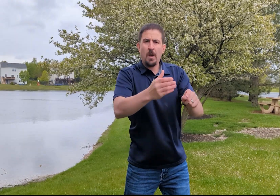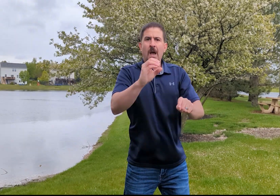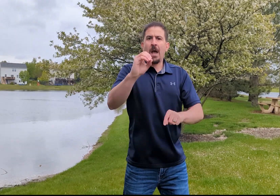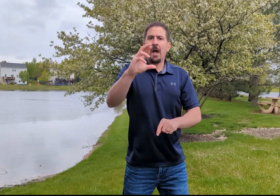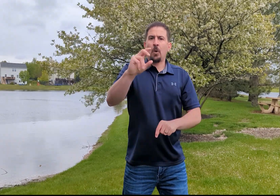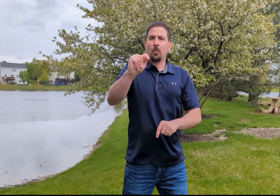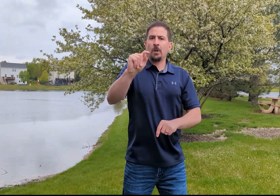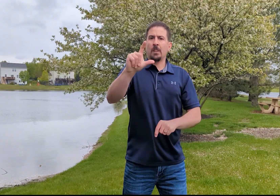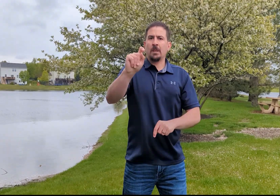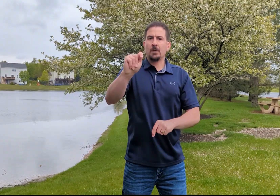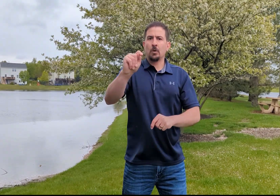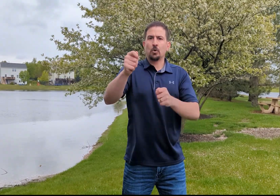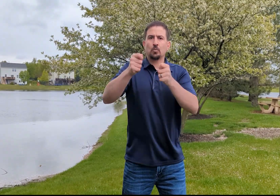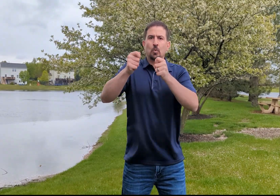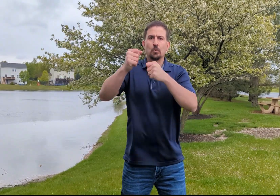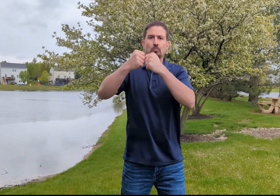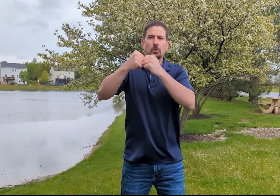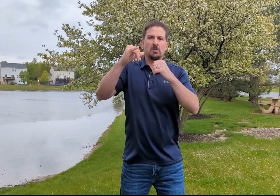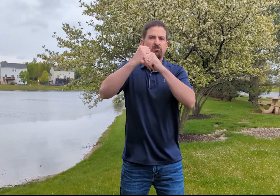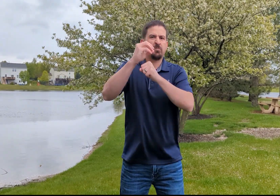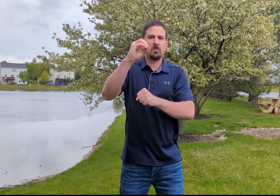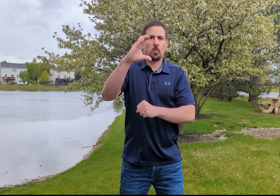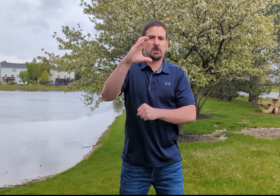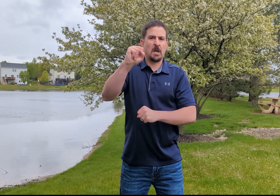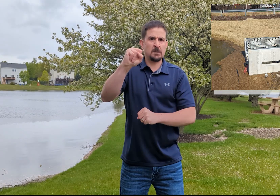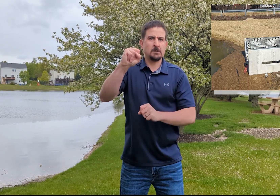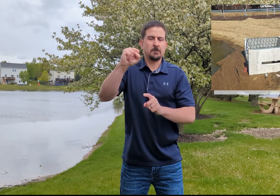such as an outlet control structure (OCS).